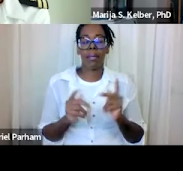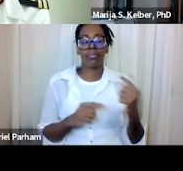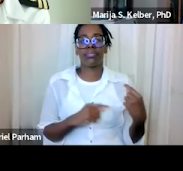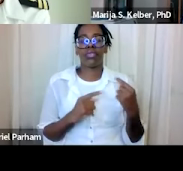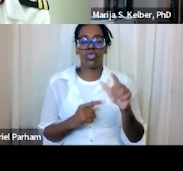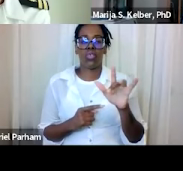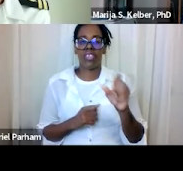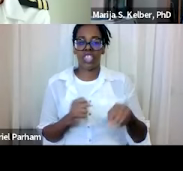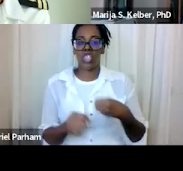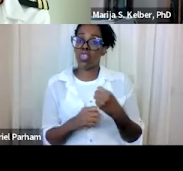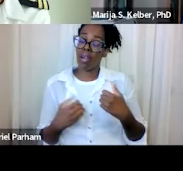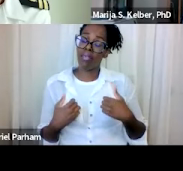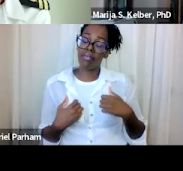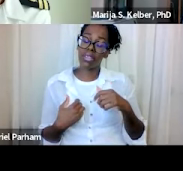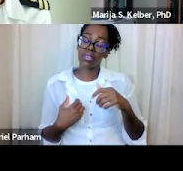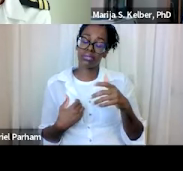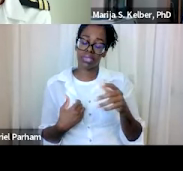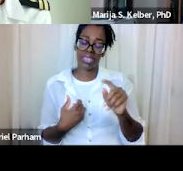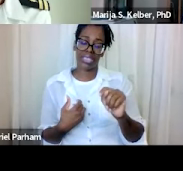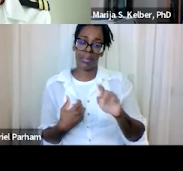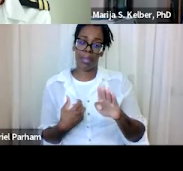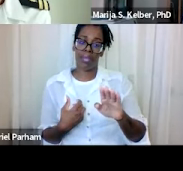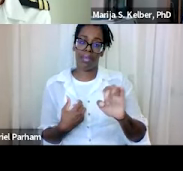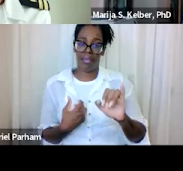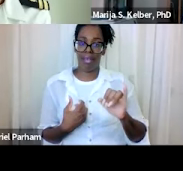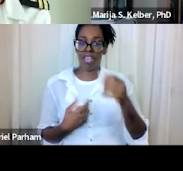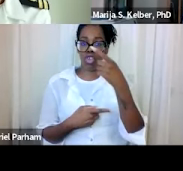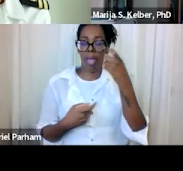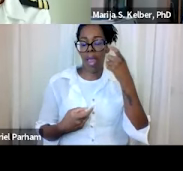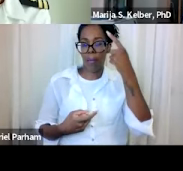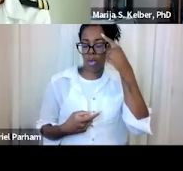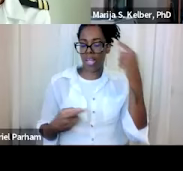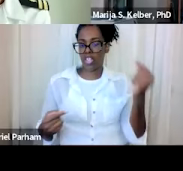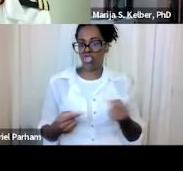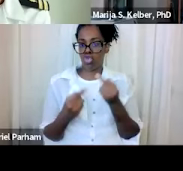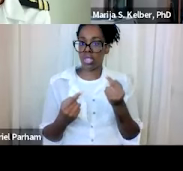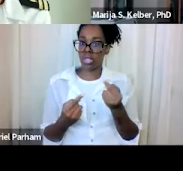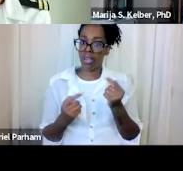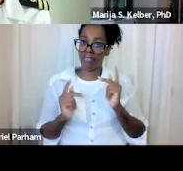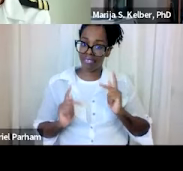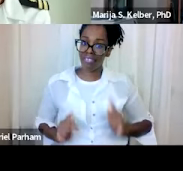is traumatic brain injury. It is a physical injury to the brain, a disruption of the normal function of the brain